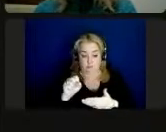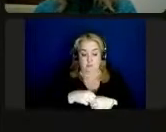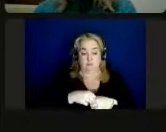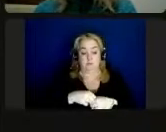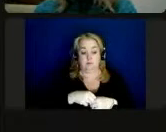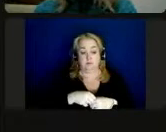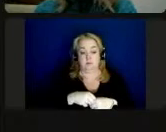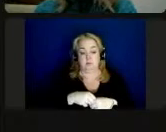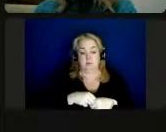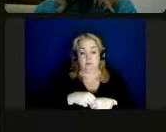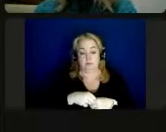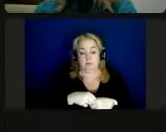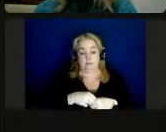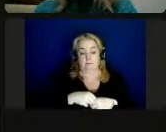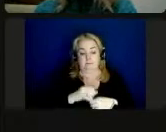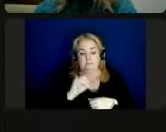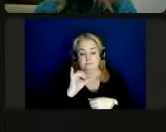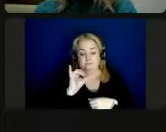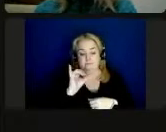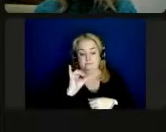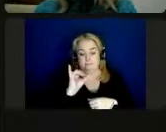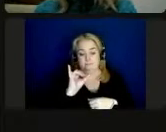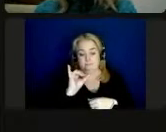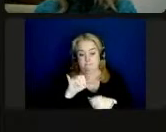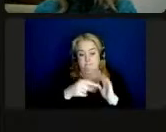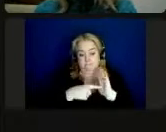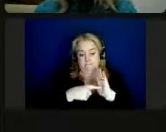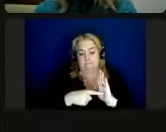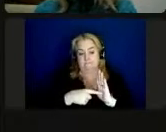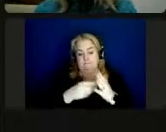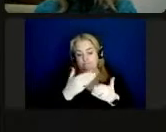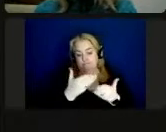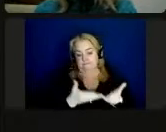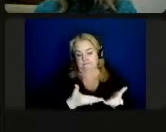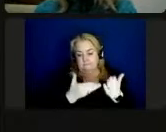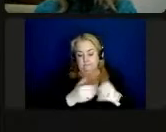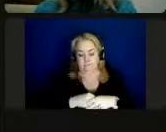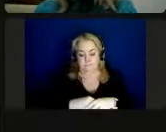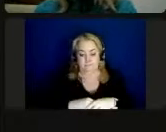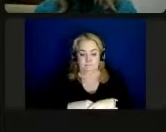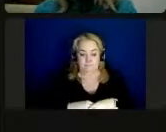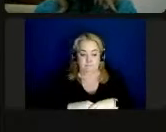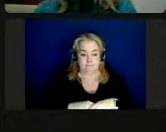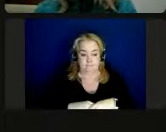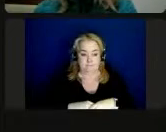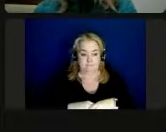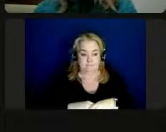YOU WERE TO DO THE CALCULATION